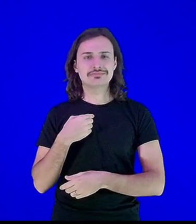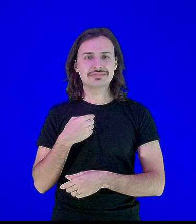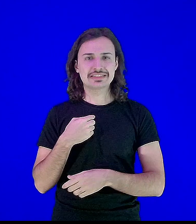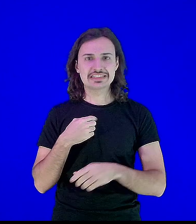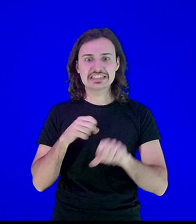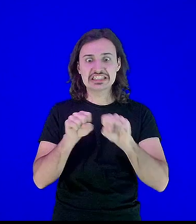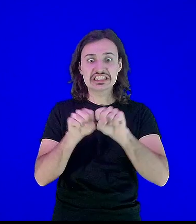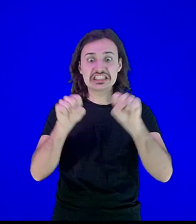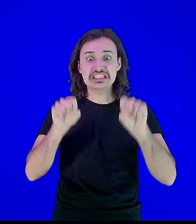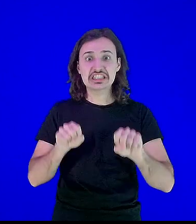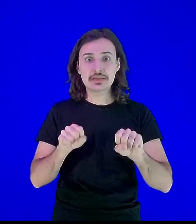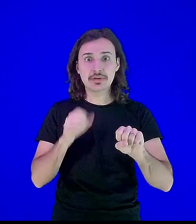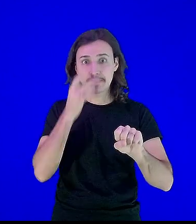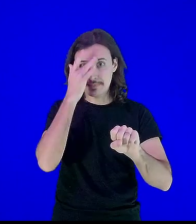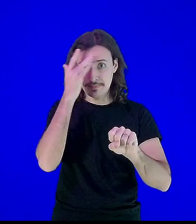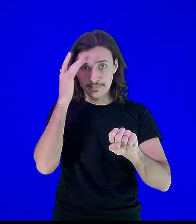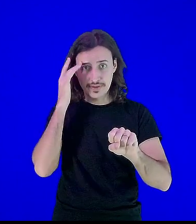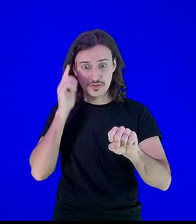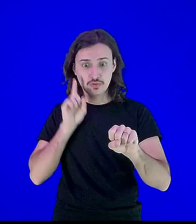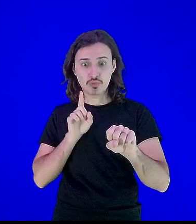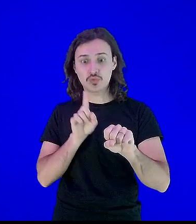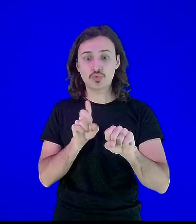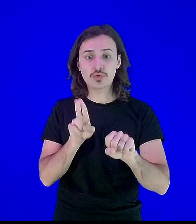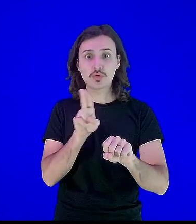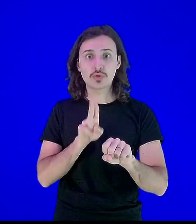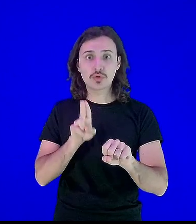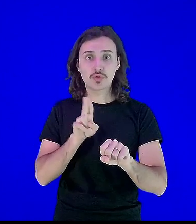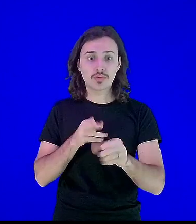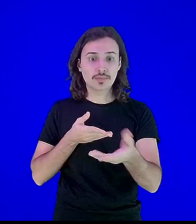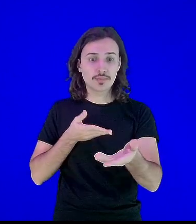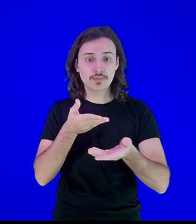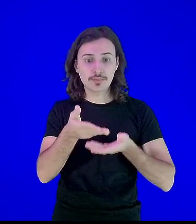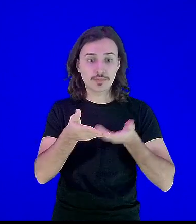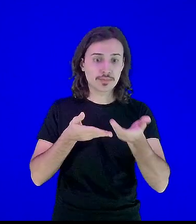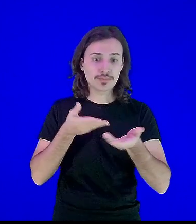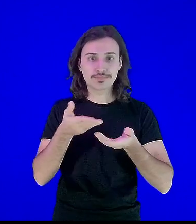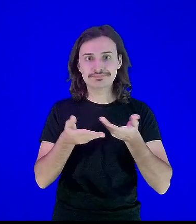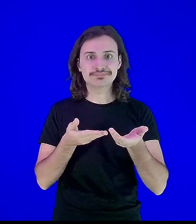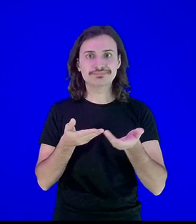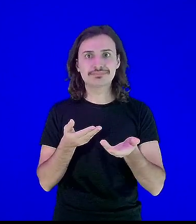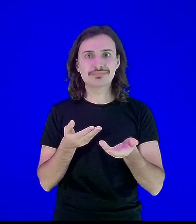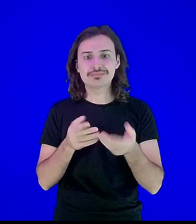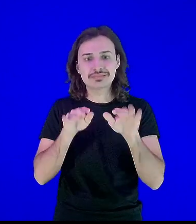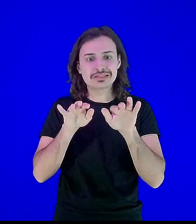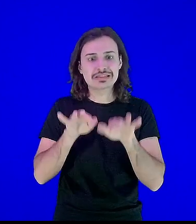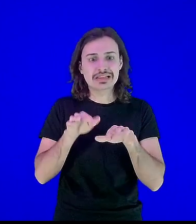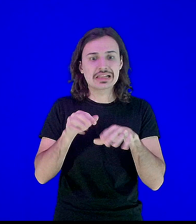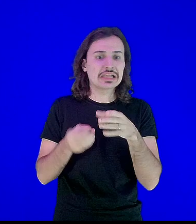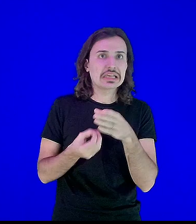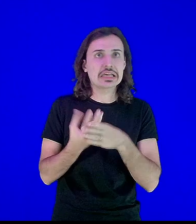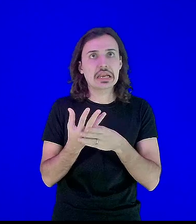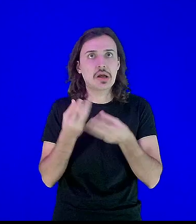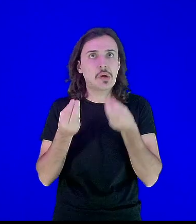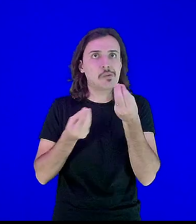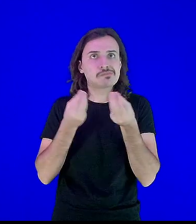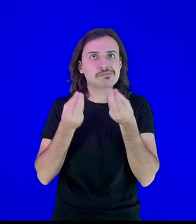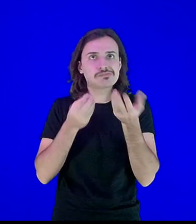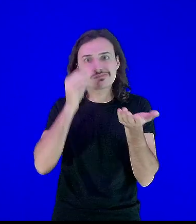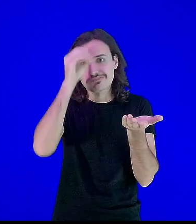the ones you use to refresh the component upon any changes so that's why I refreshed the page